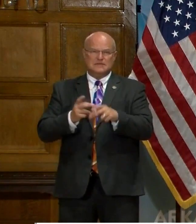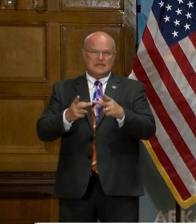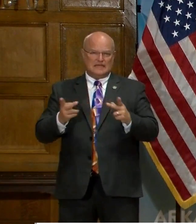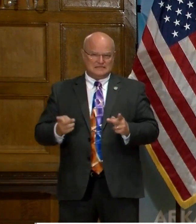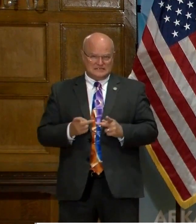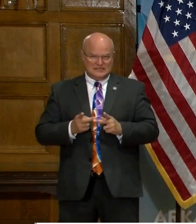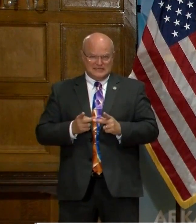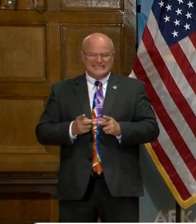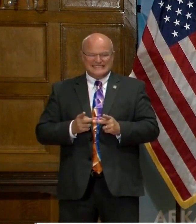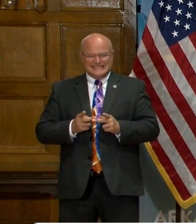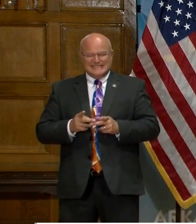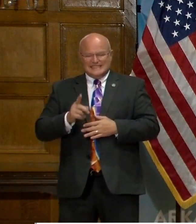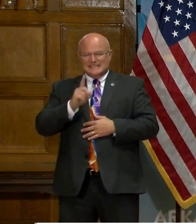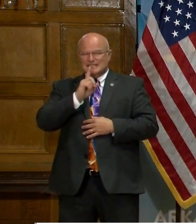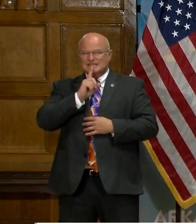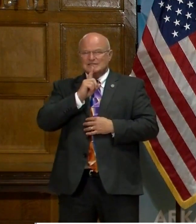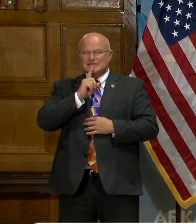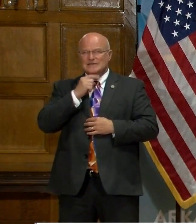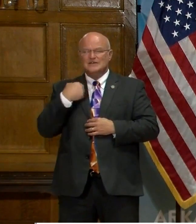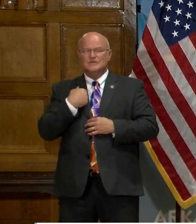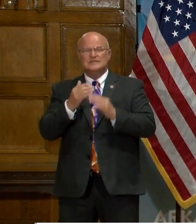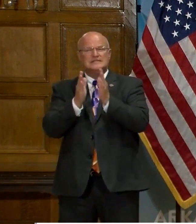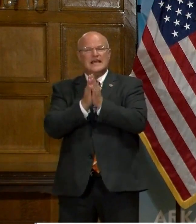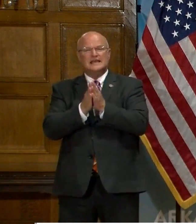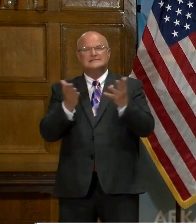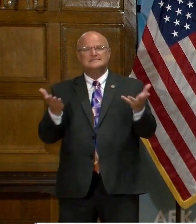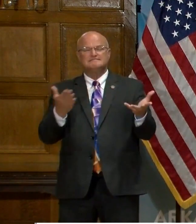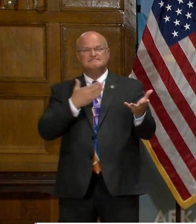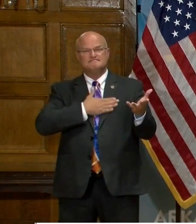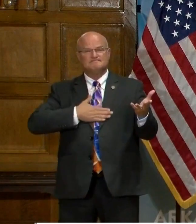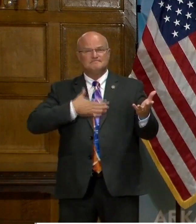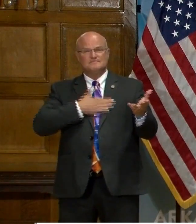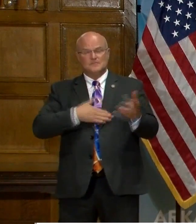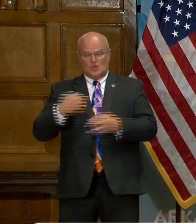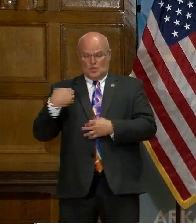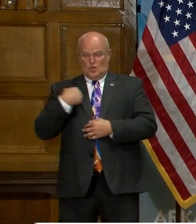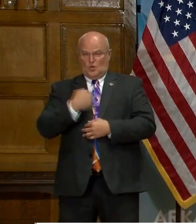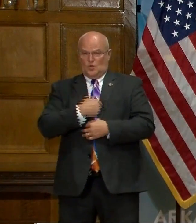REALLY DOING THE RIGHT THING. THAT IS PROTECTING THEMSELVES AND PROTECTING OTHERS AND NOT PUTTING THE BUSINESS IN A DIFFICULT POSITION.